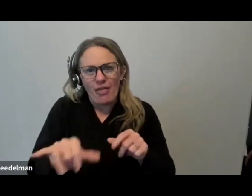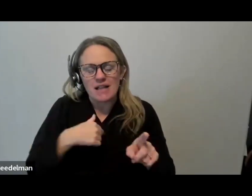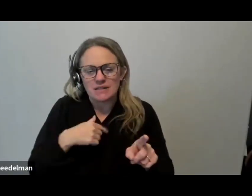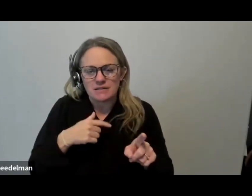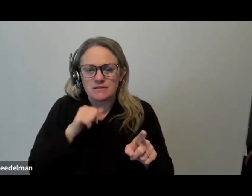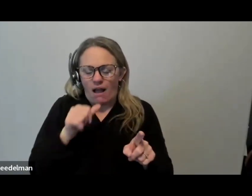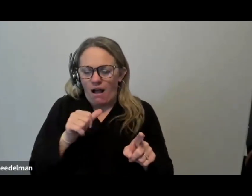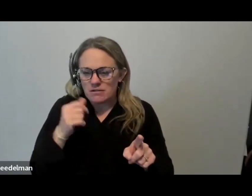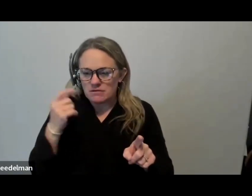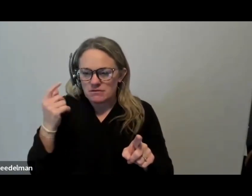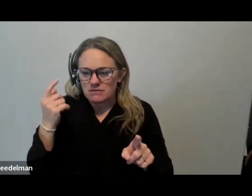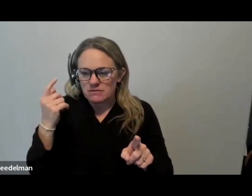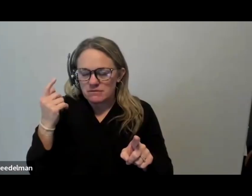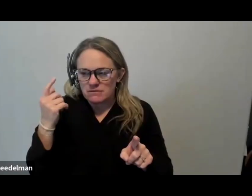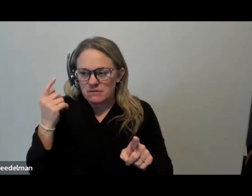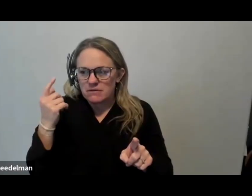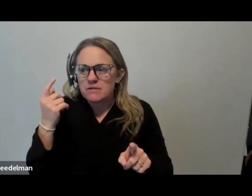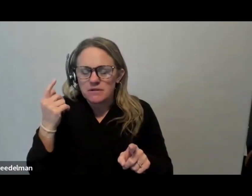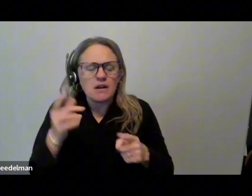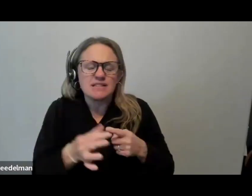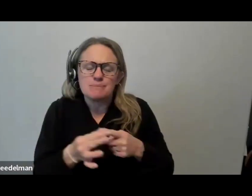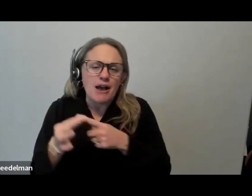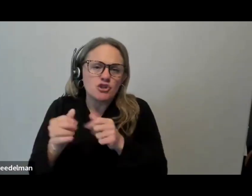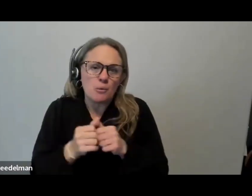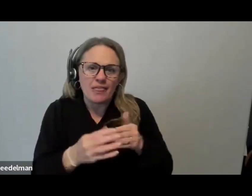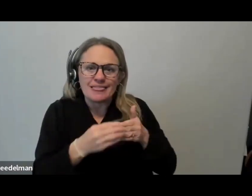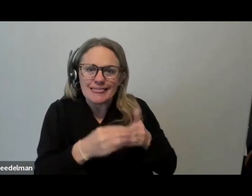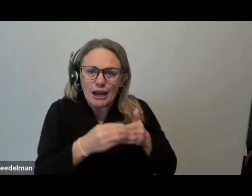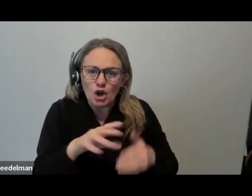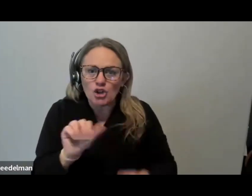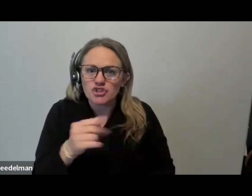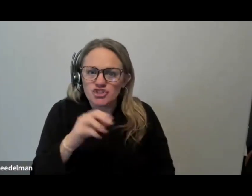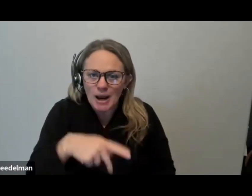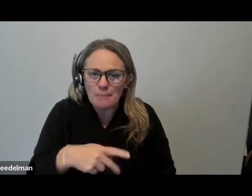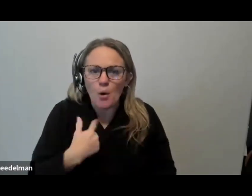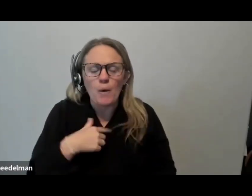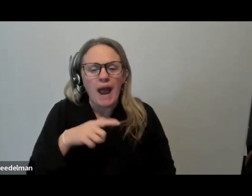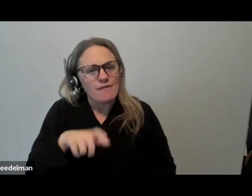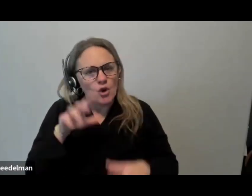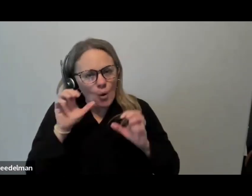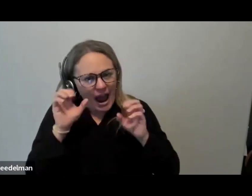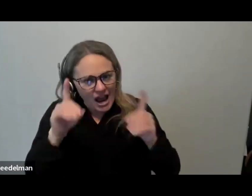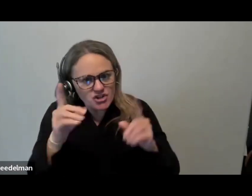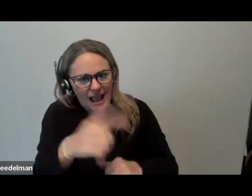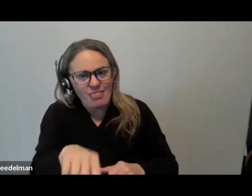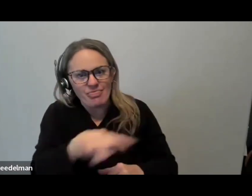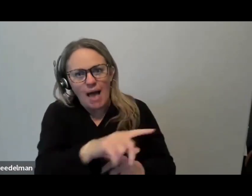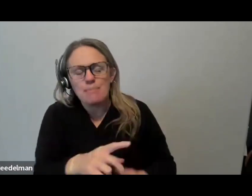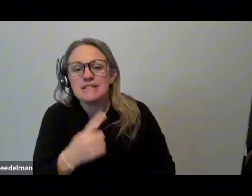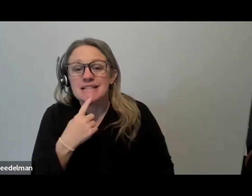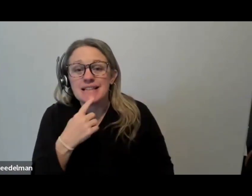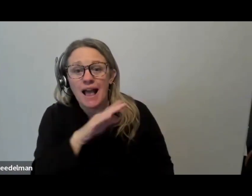And so making sure that we're giving education and really leaning into the curb cut too to say, look, we've unblocked it for this huge group